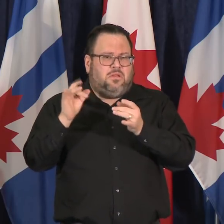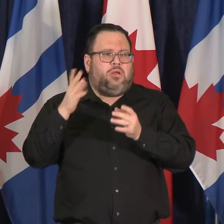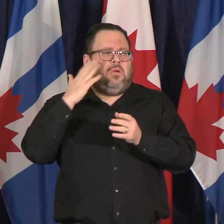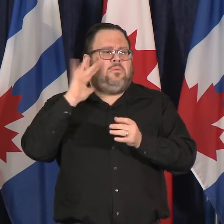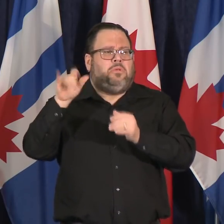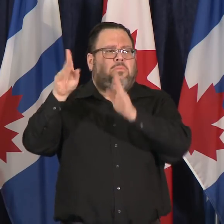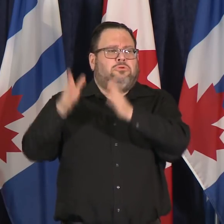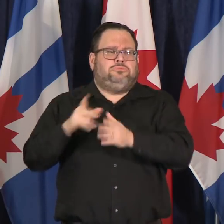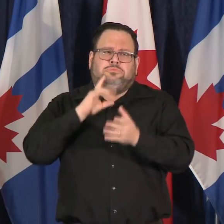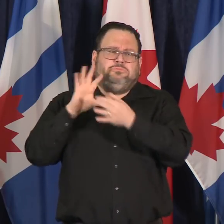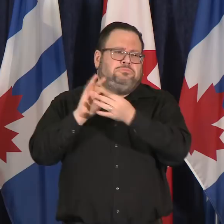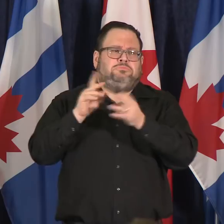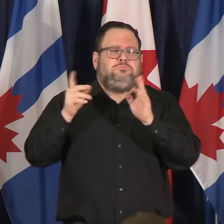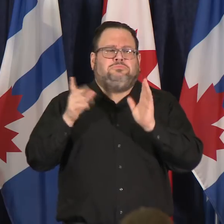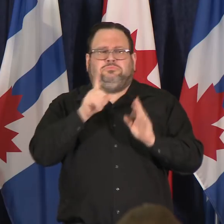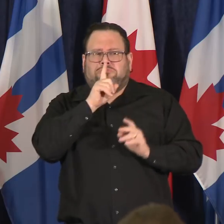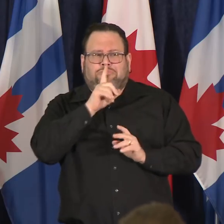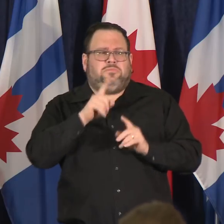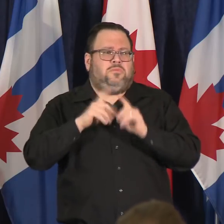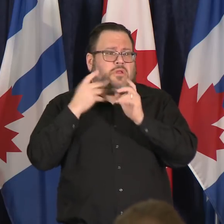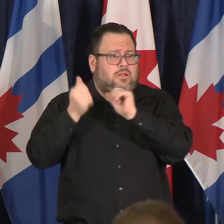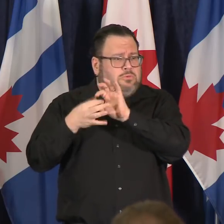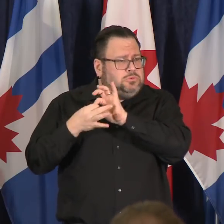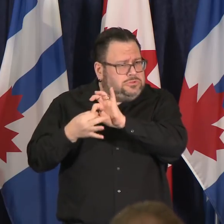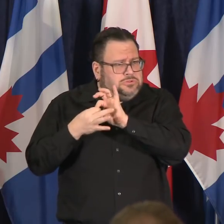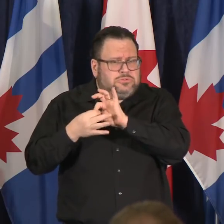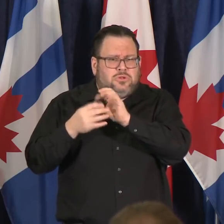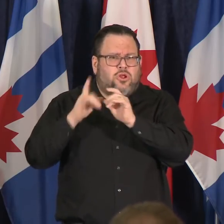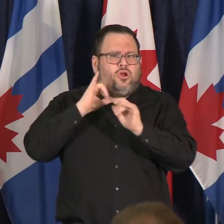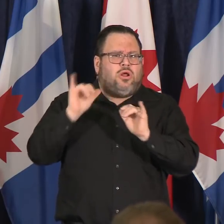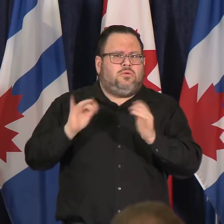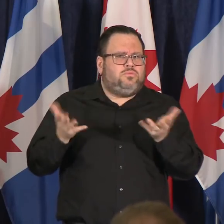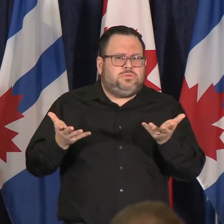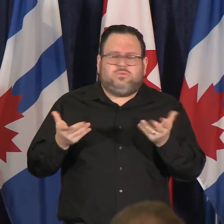those cases so we don't have any specific details on the cases that would